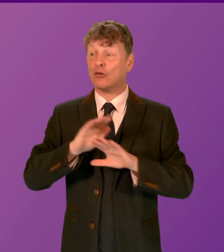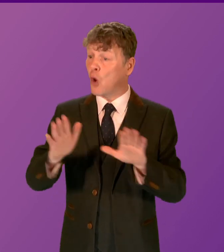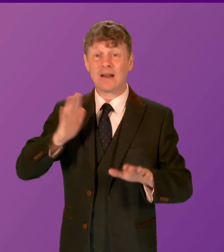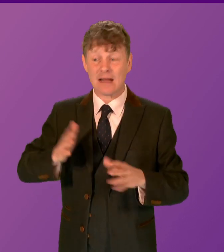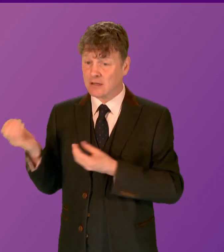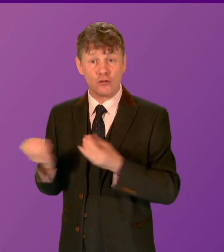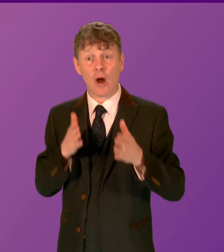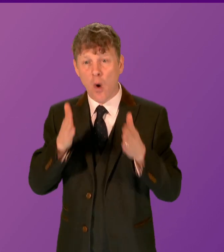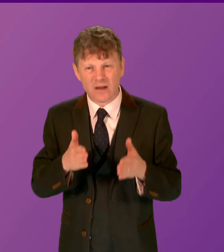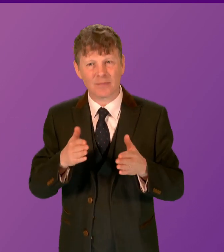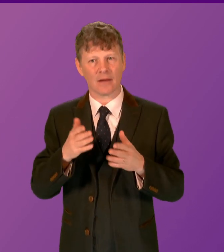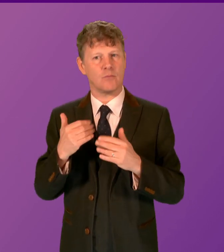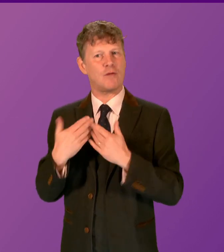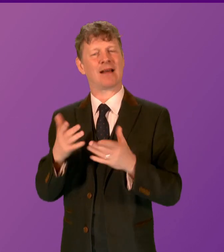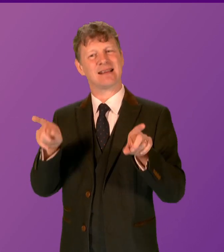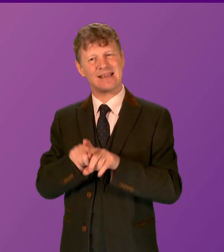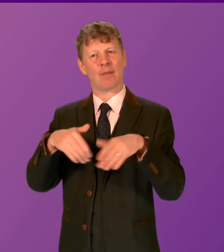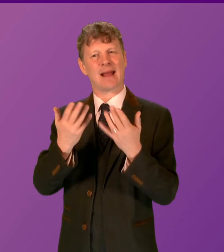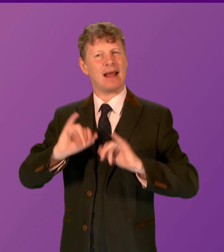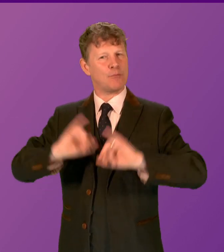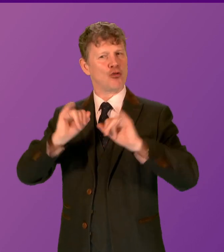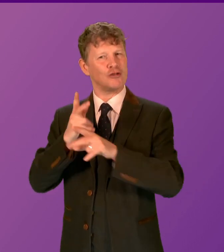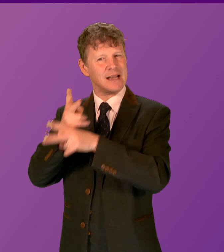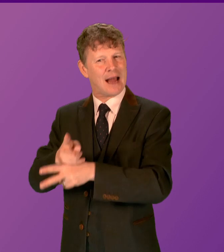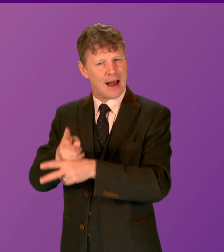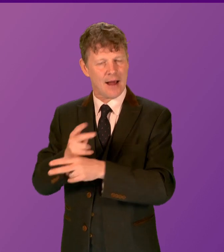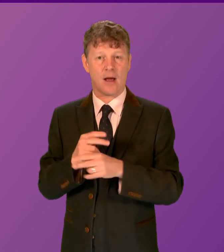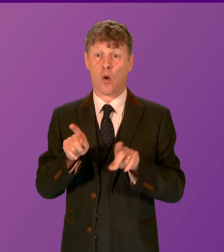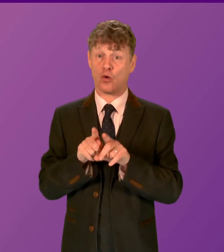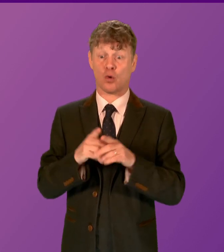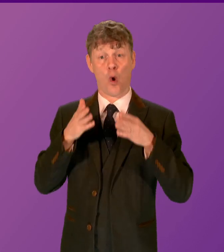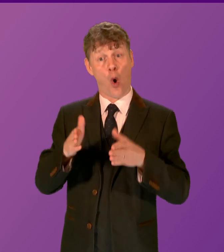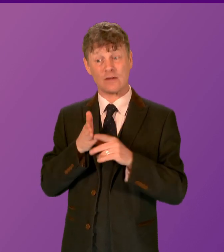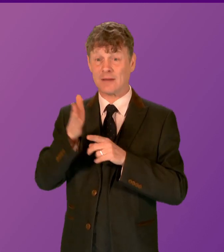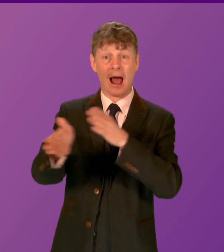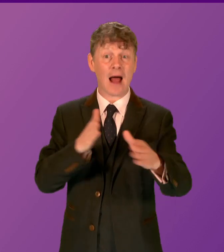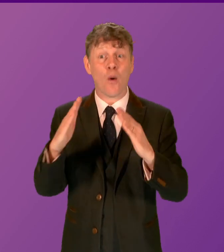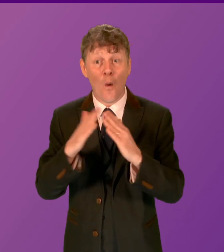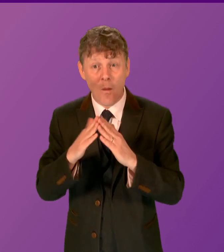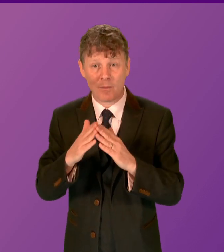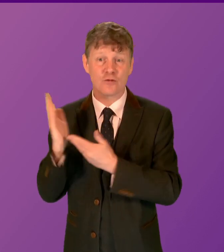such as same-day emergency care services; expanding our hospital-at-home services; and optimising flow navigation centres.